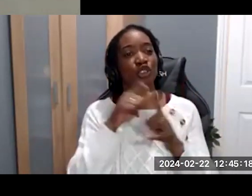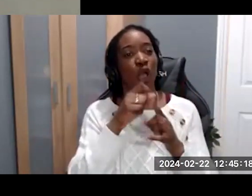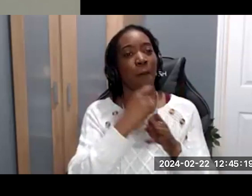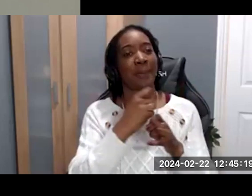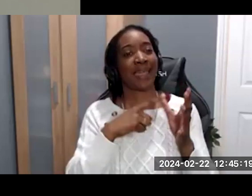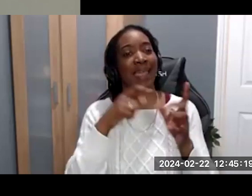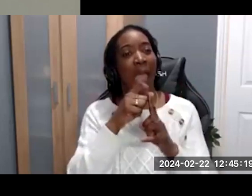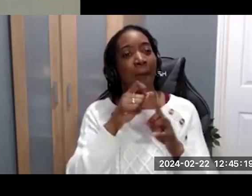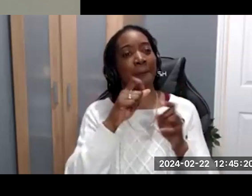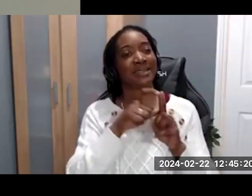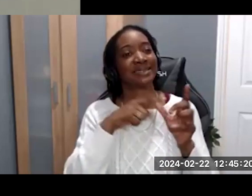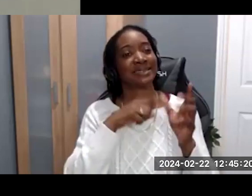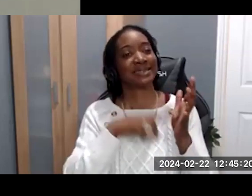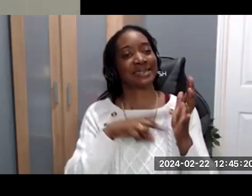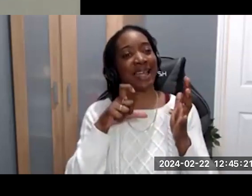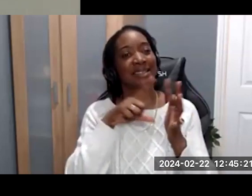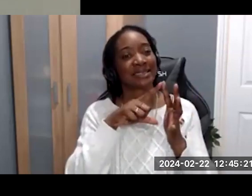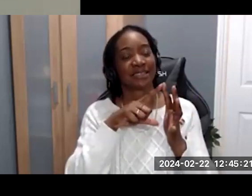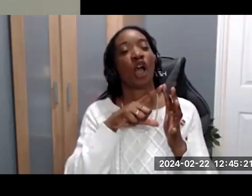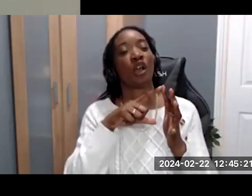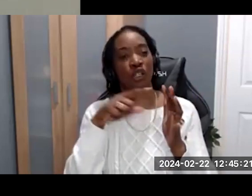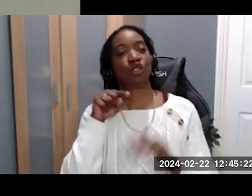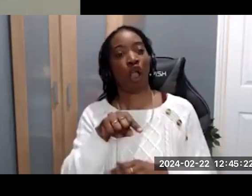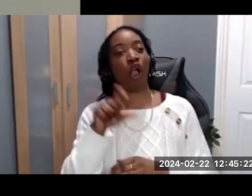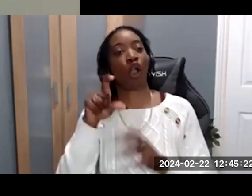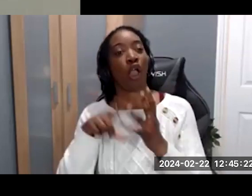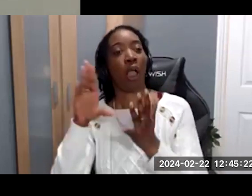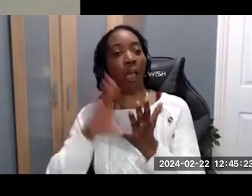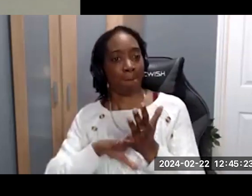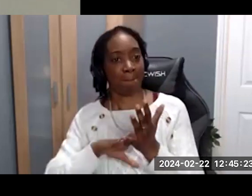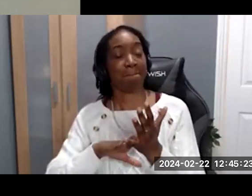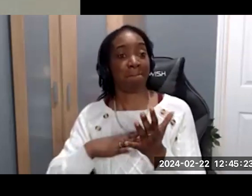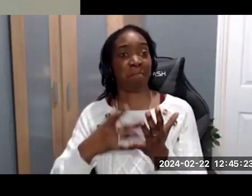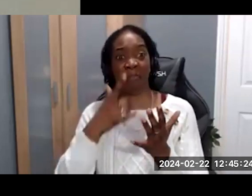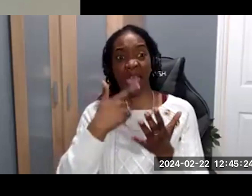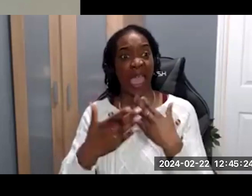any questions that you may have following this webinar and we will do our best to answer those